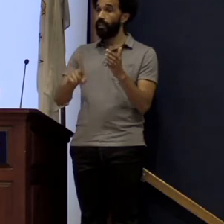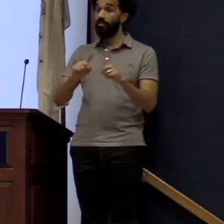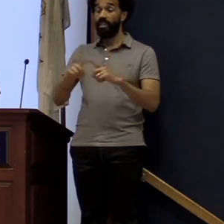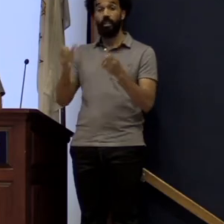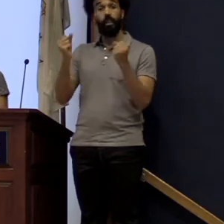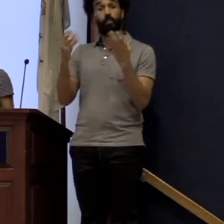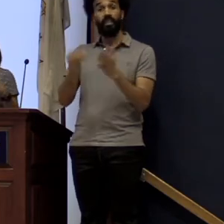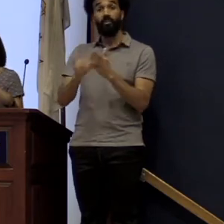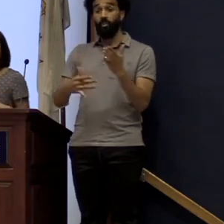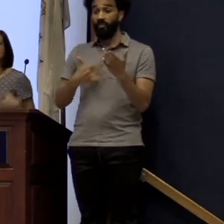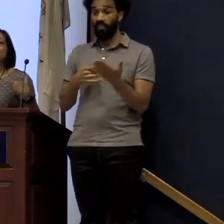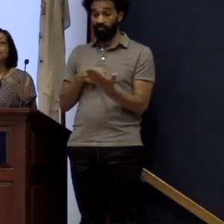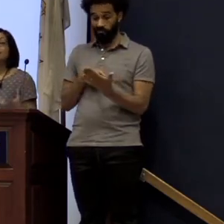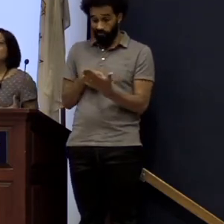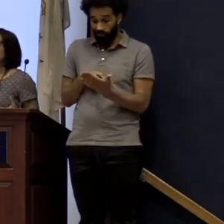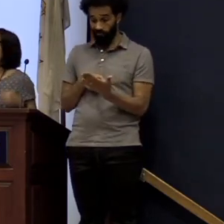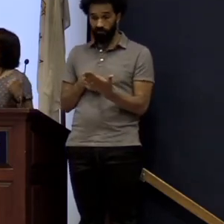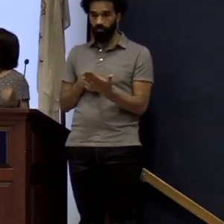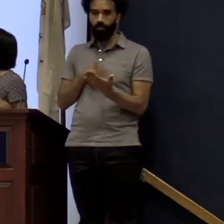Why do I have to consider an imaginary